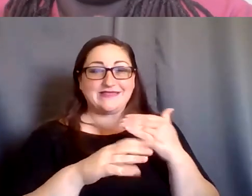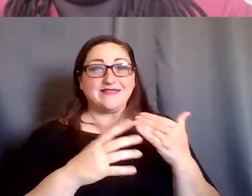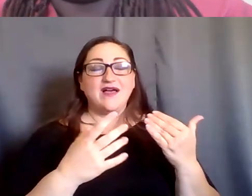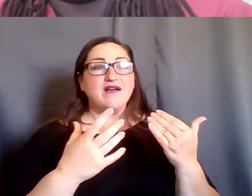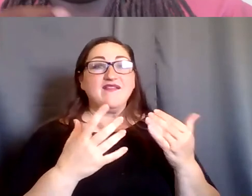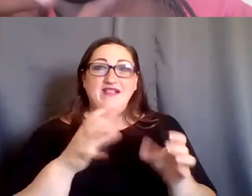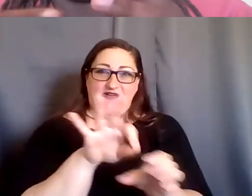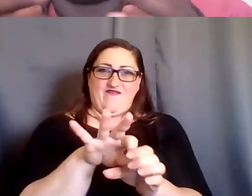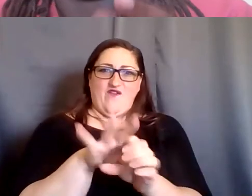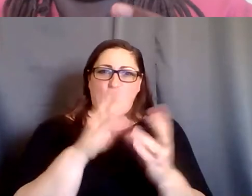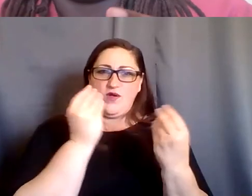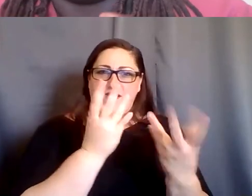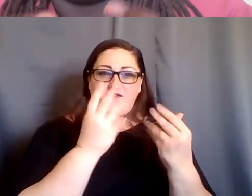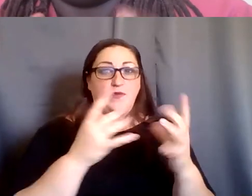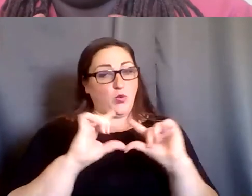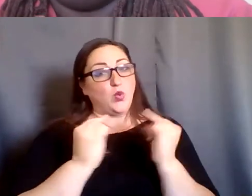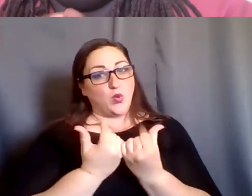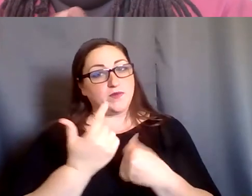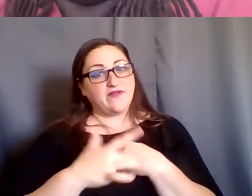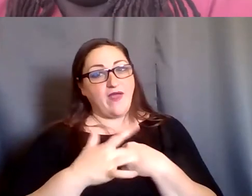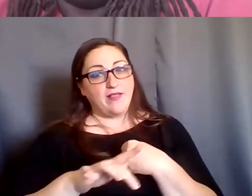There are groups available that will do that.